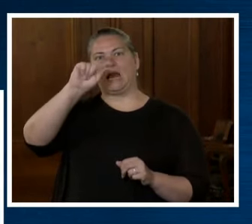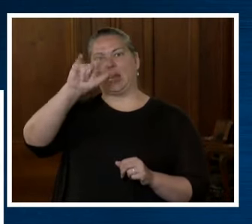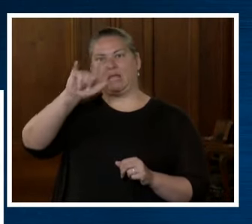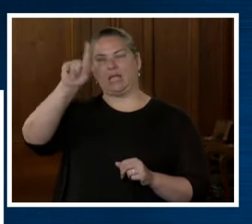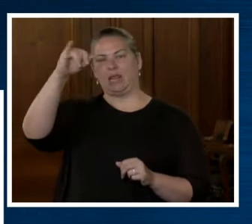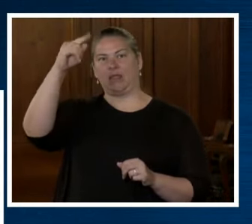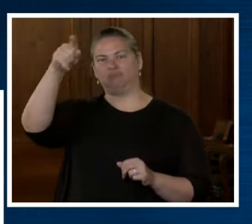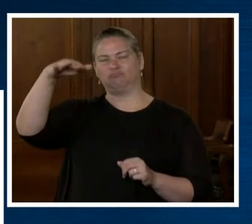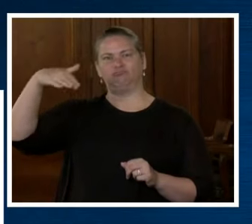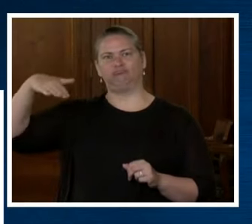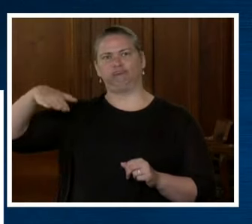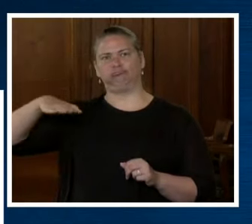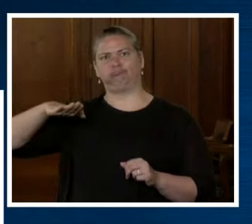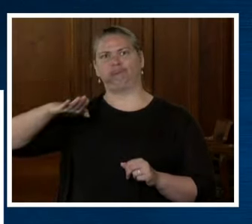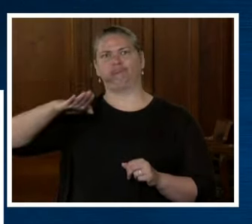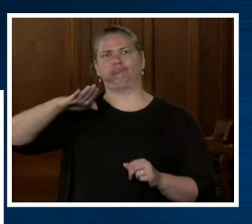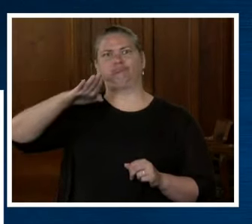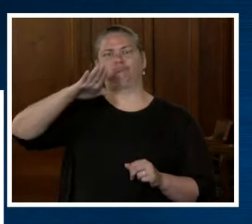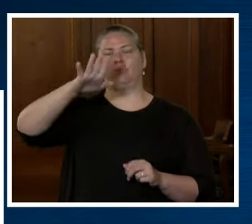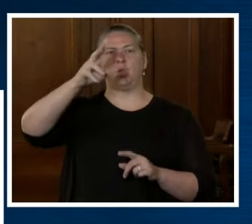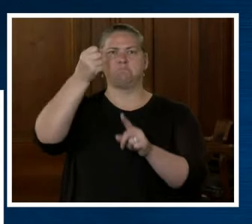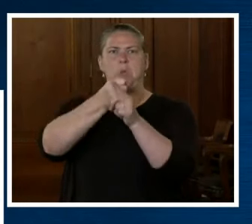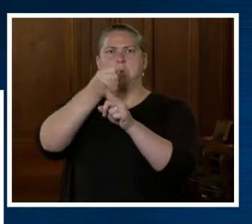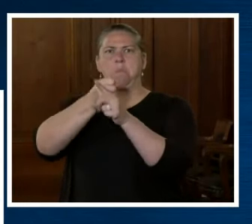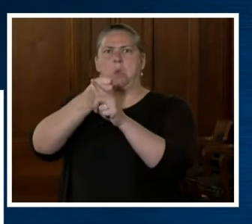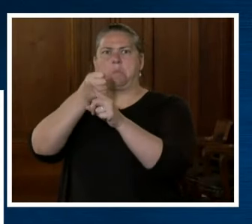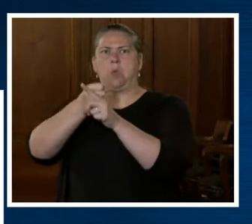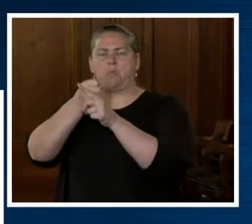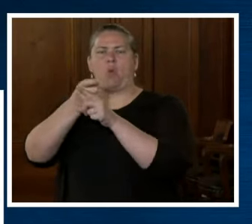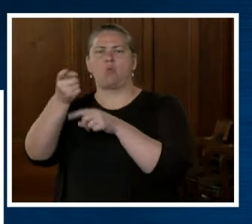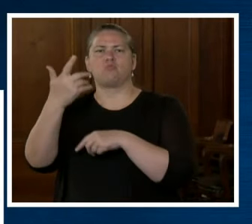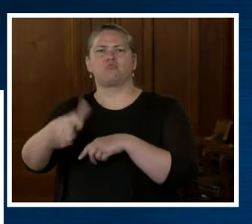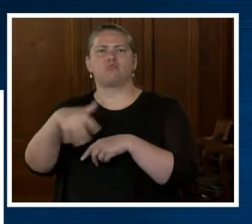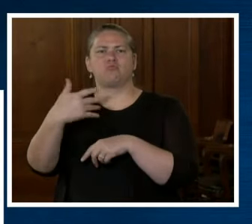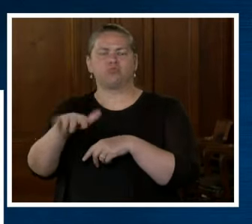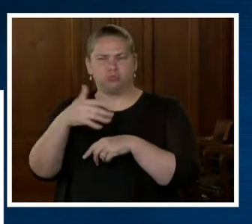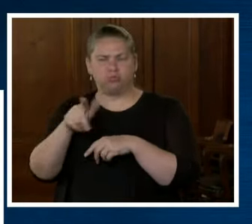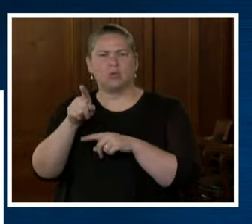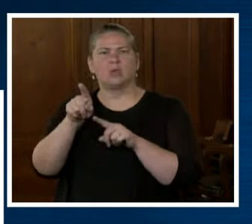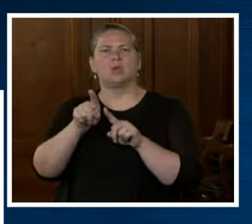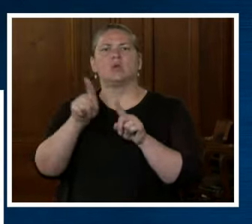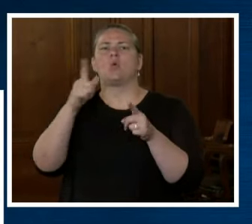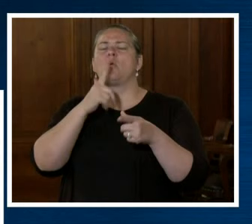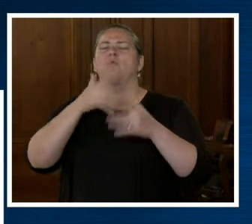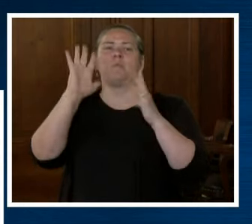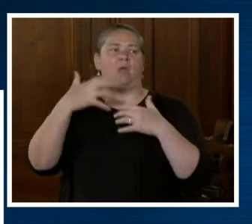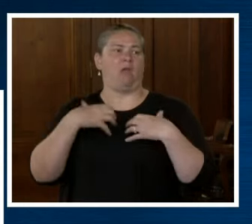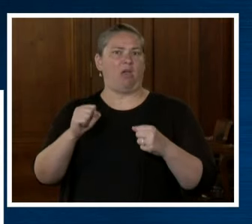WHILE IT IS EVERYWHERE, THE WAY WE'RE TAKING CARE OF OUR PEOPLE, OUR MORTALITY RATE IS ONE THAT